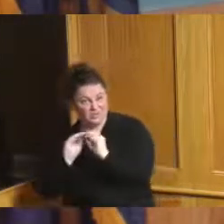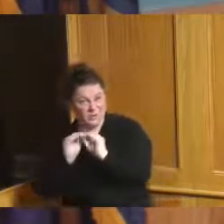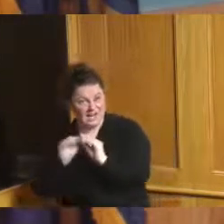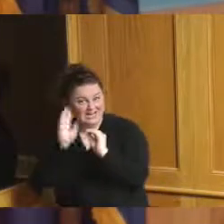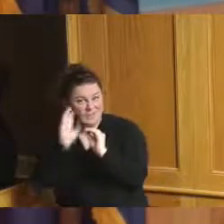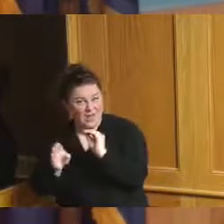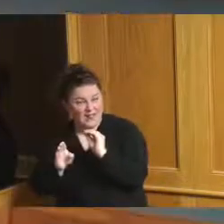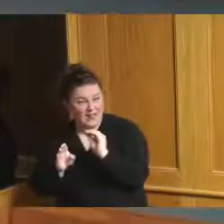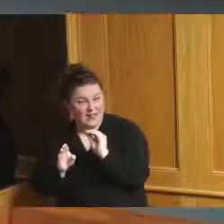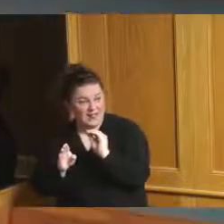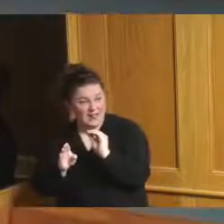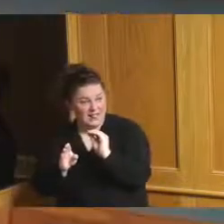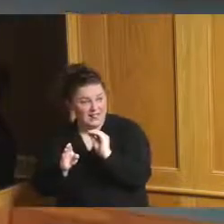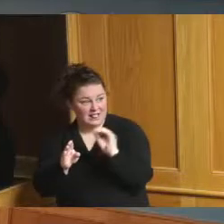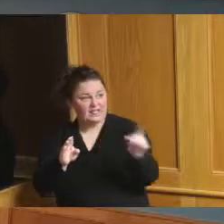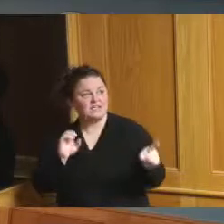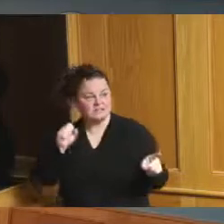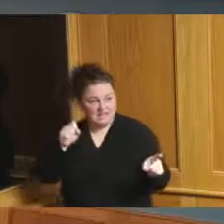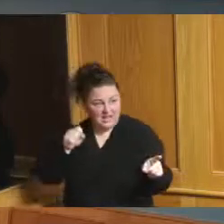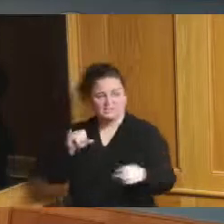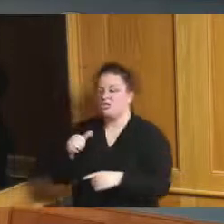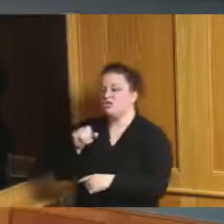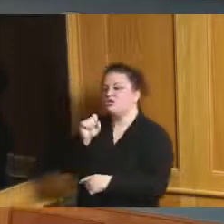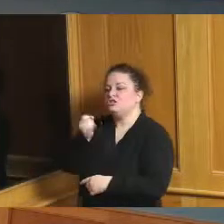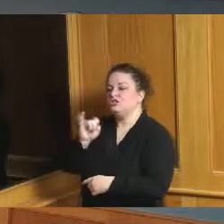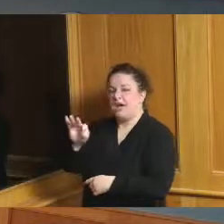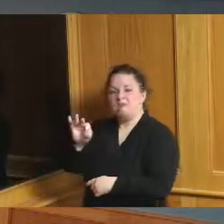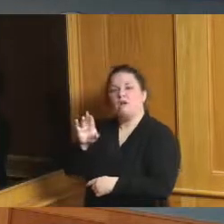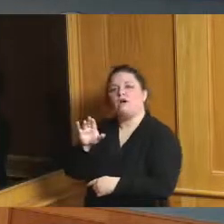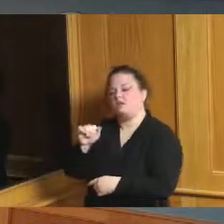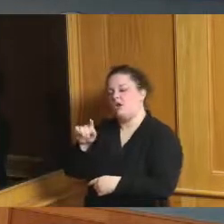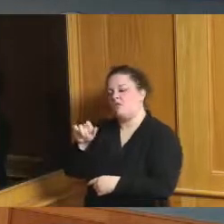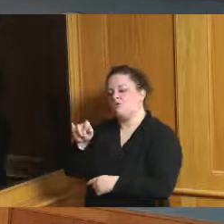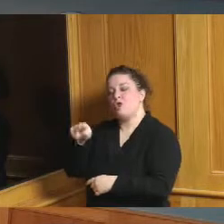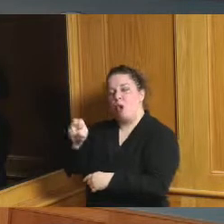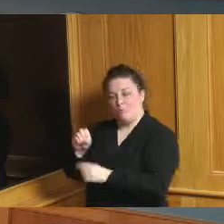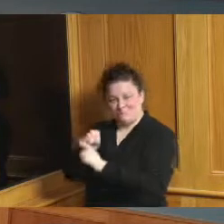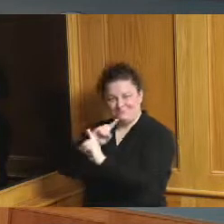Madam President Madam Vice President i know that there were some individuals that because of their